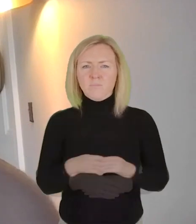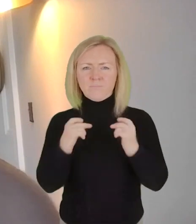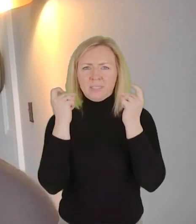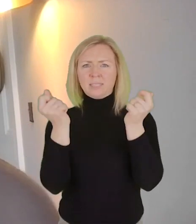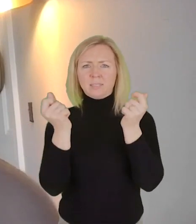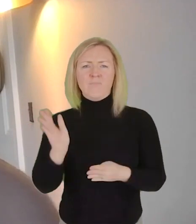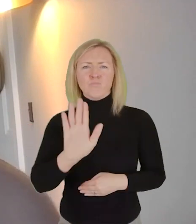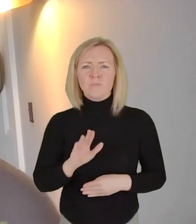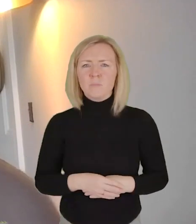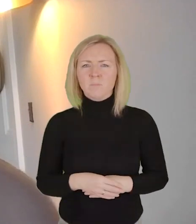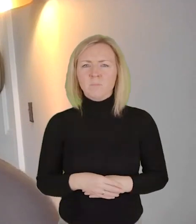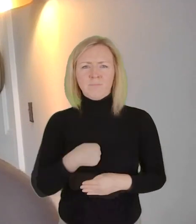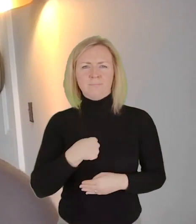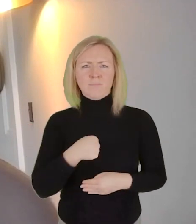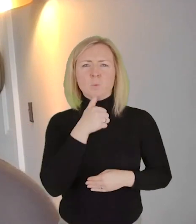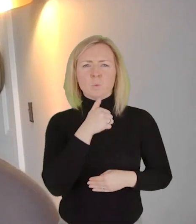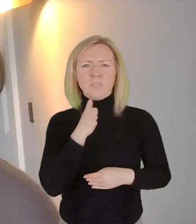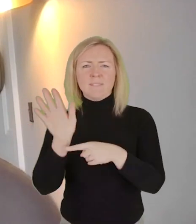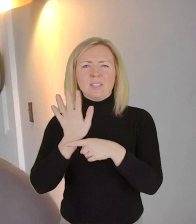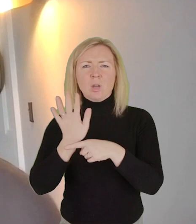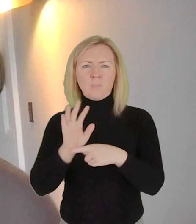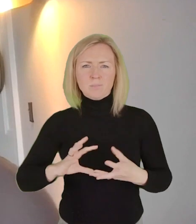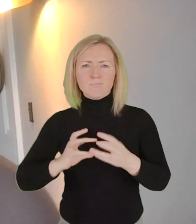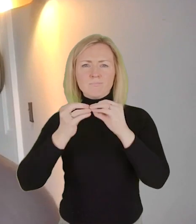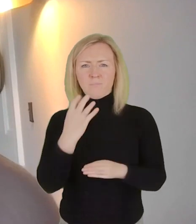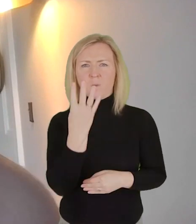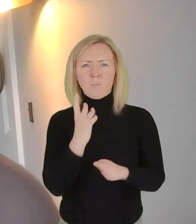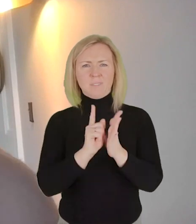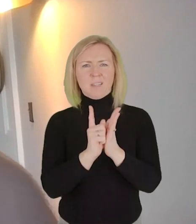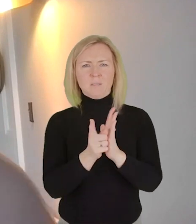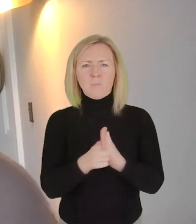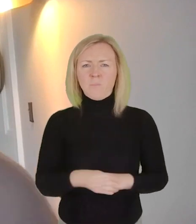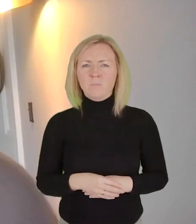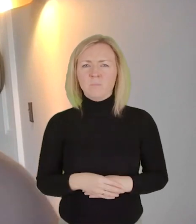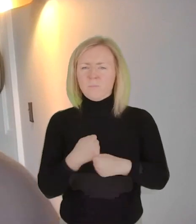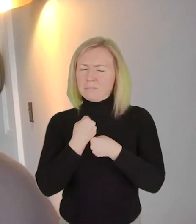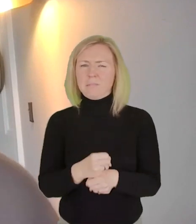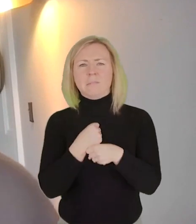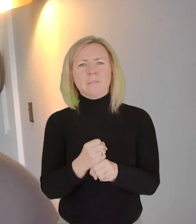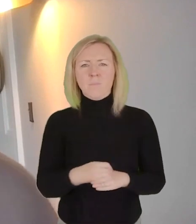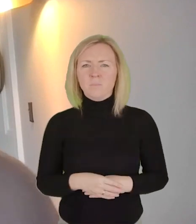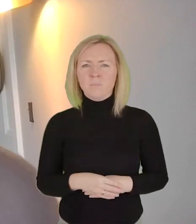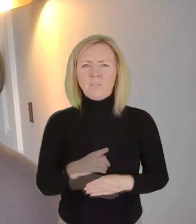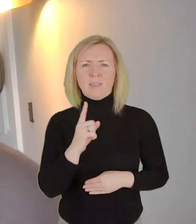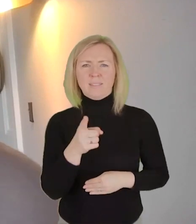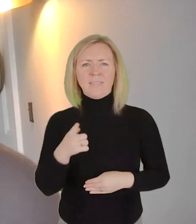image creator video the other day and I did it in like four seconds and I felt impatient. I was like, come on, like he's got to be faster than this.